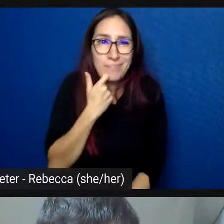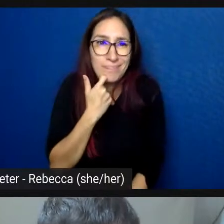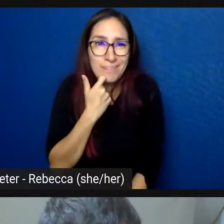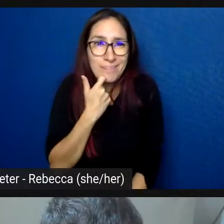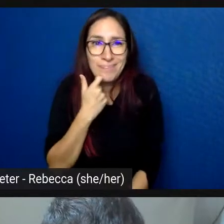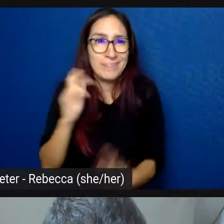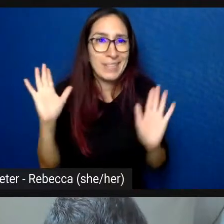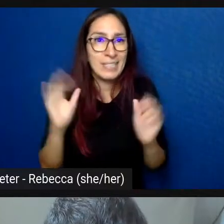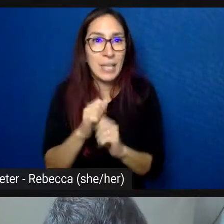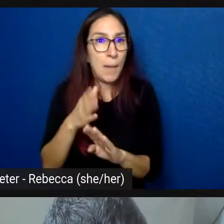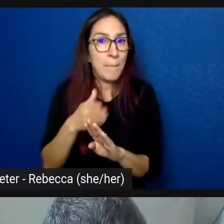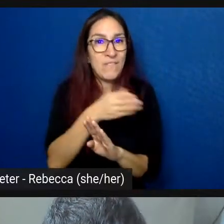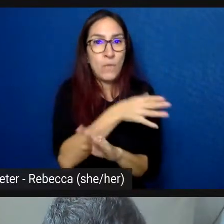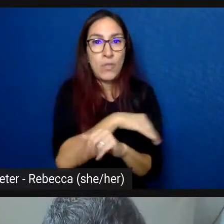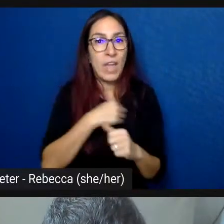championing it a couple of years.